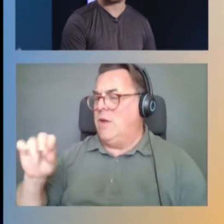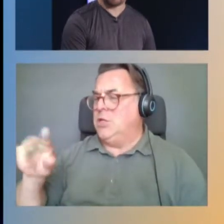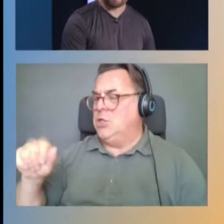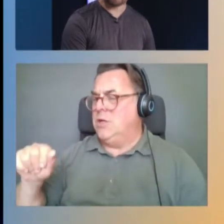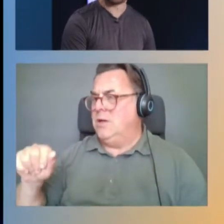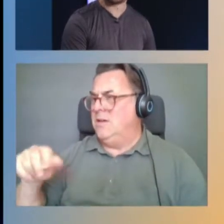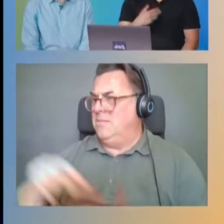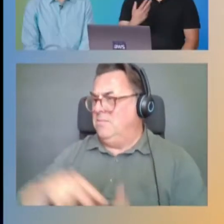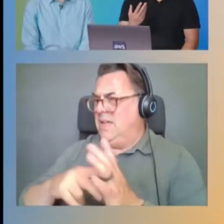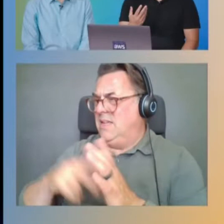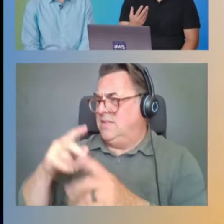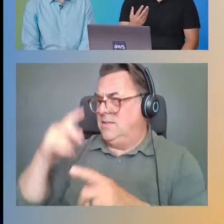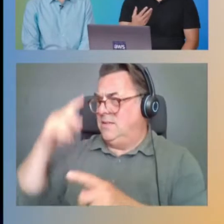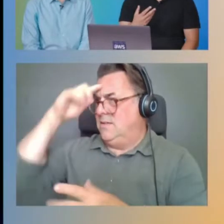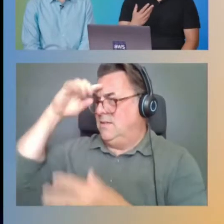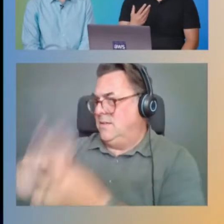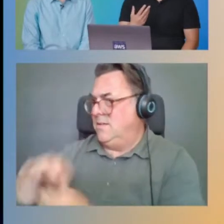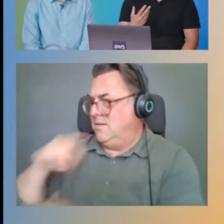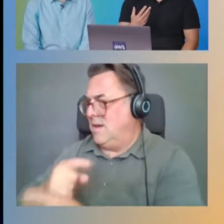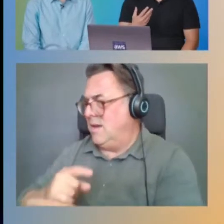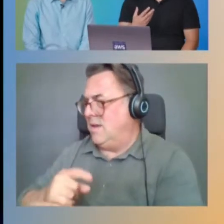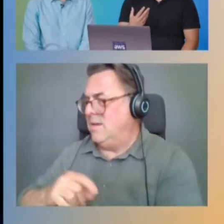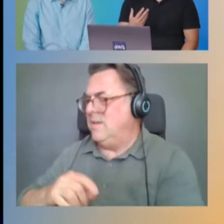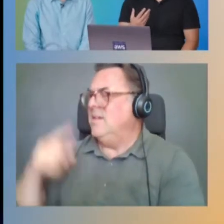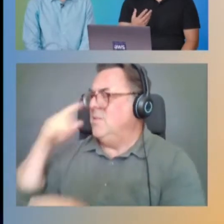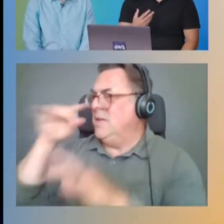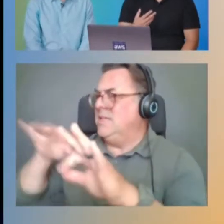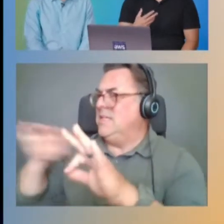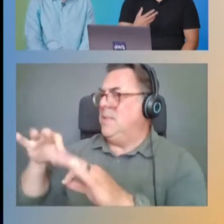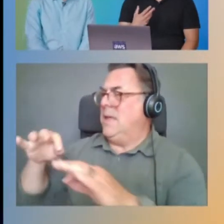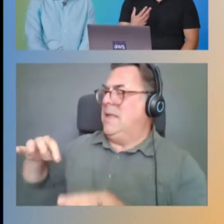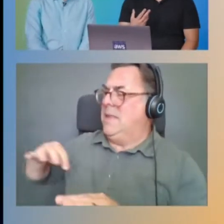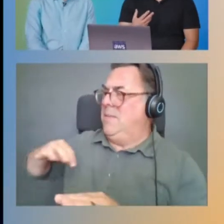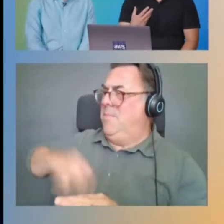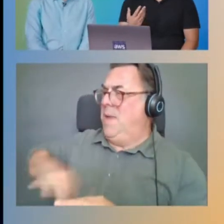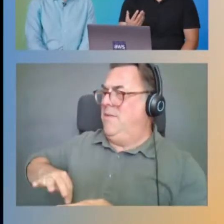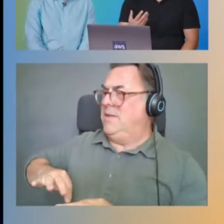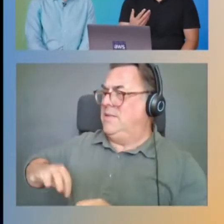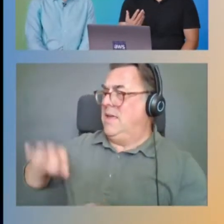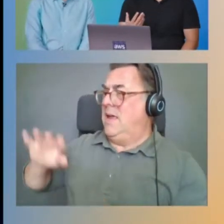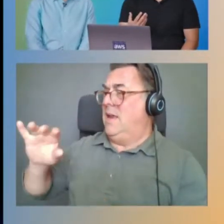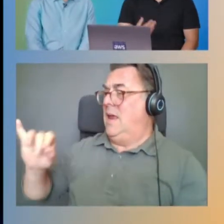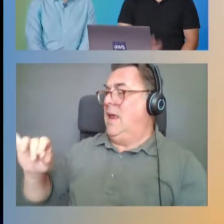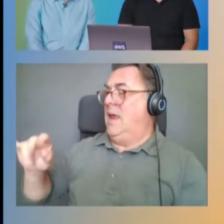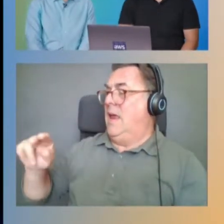So, can you tell us about some of the benefits that Inferentia brings to customers?